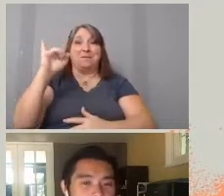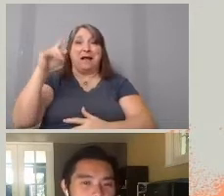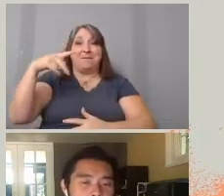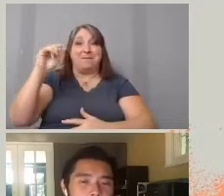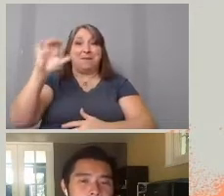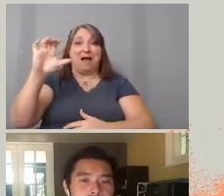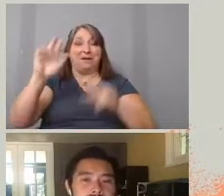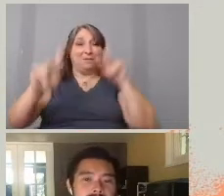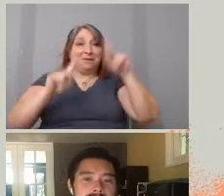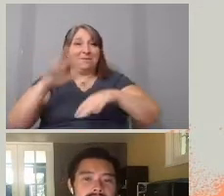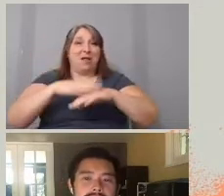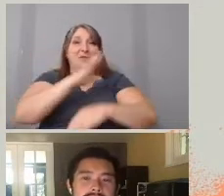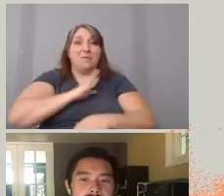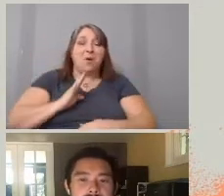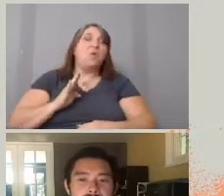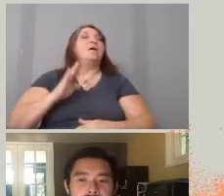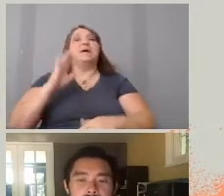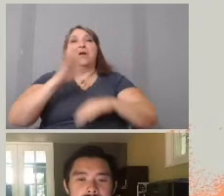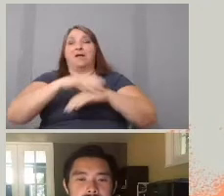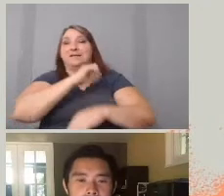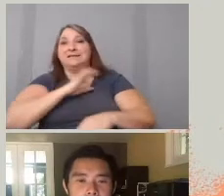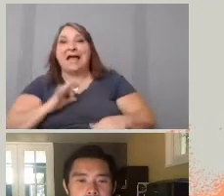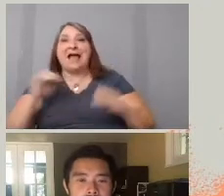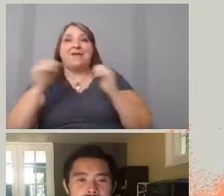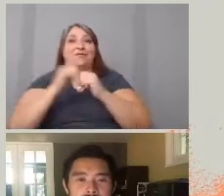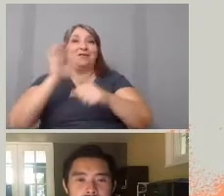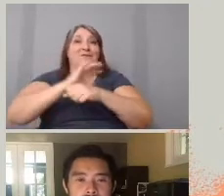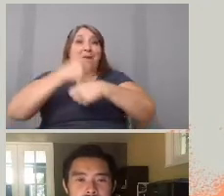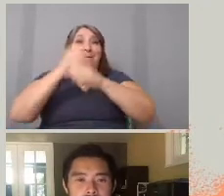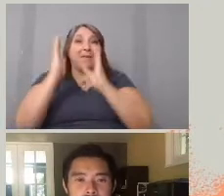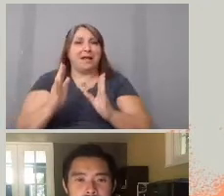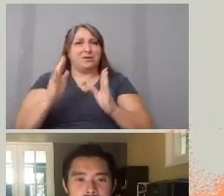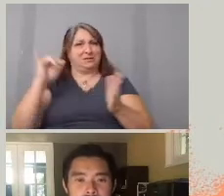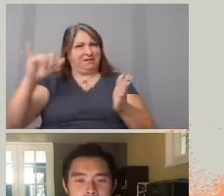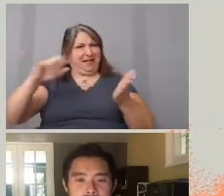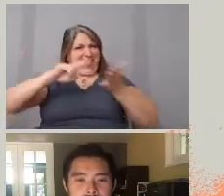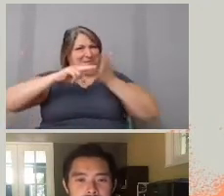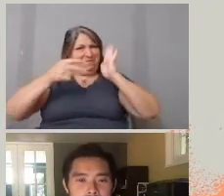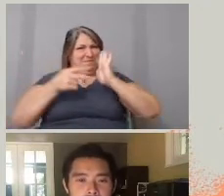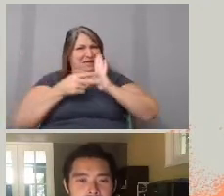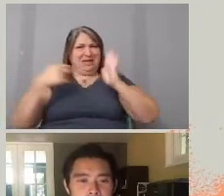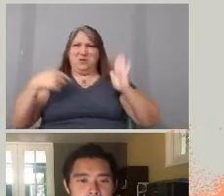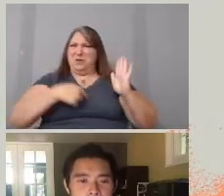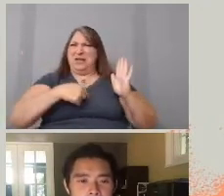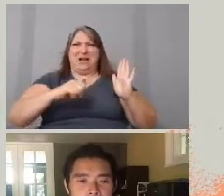on the board and on the staff, among filmmakers, does that mean that we are unrepresentative